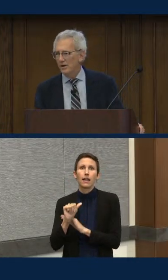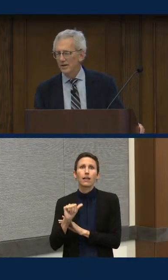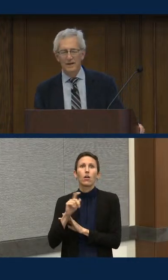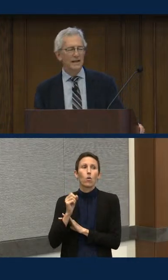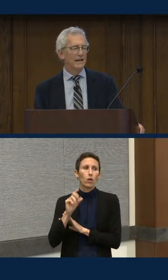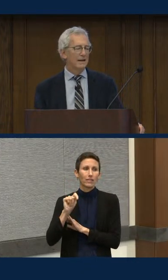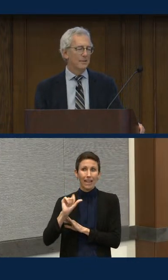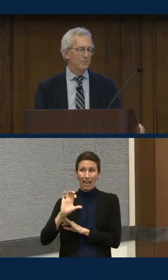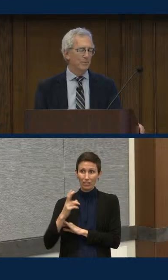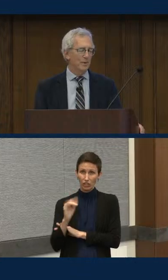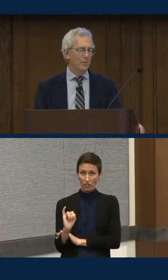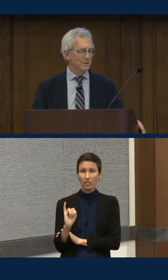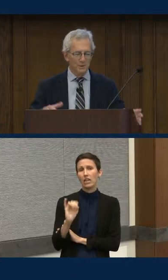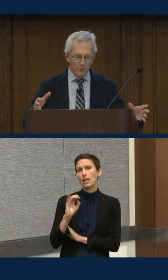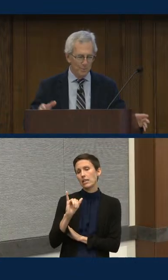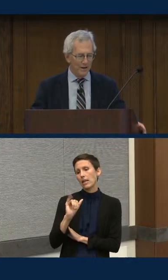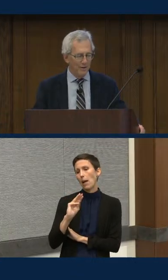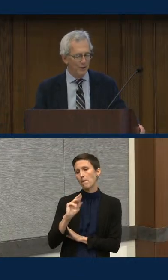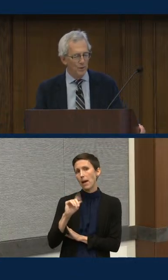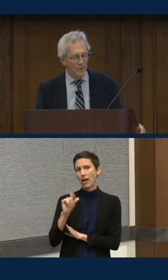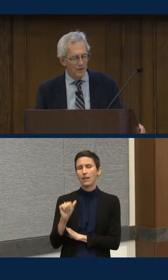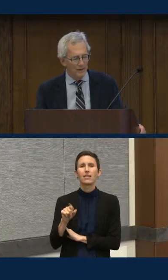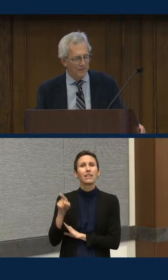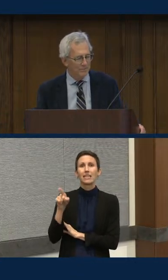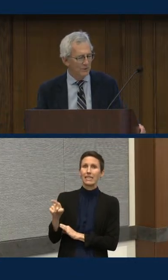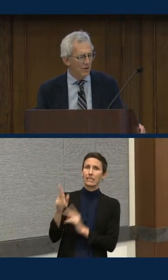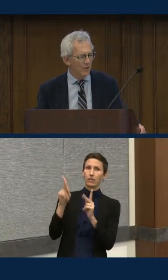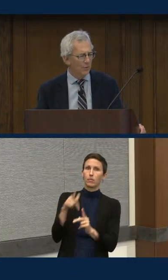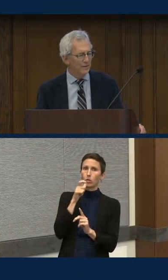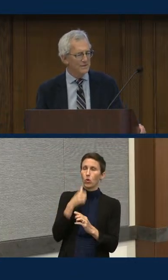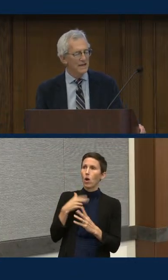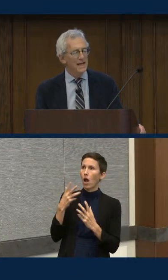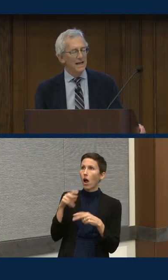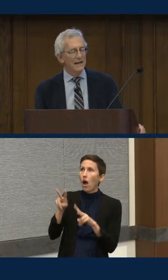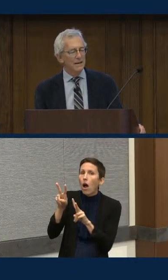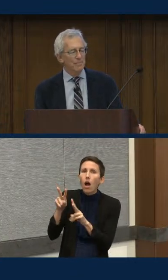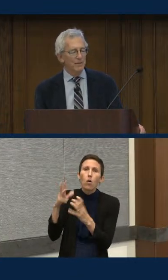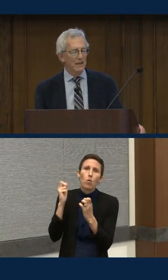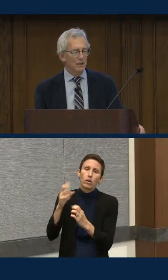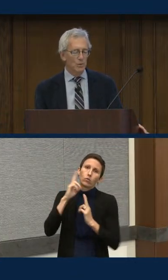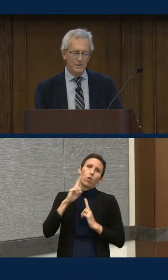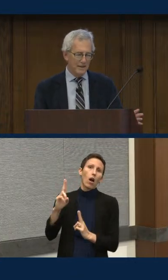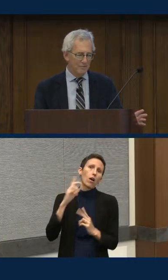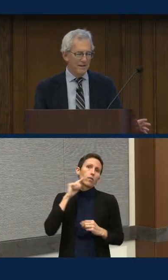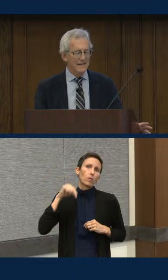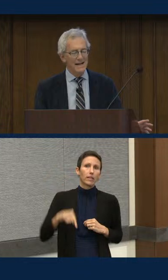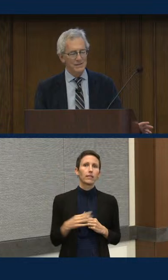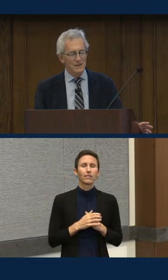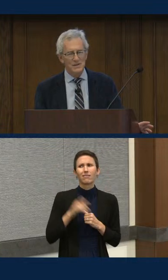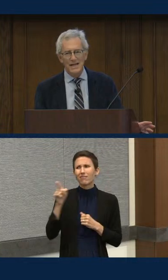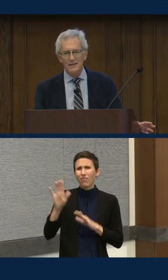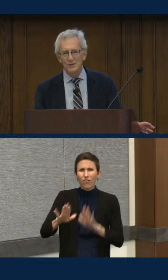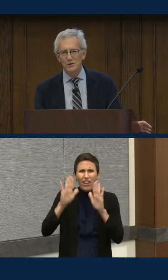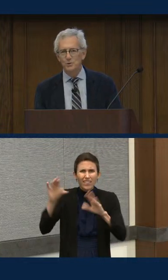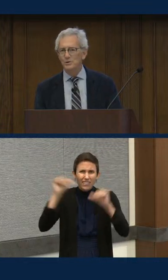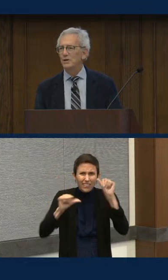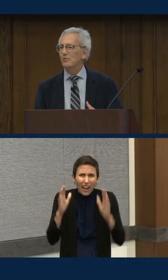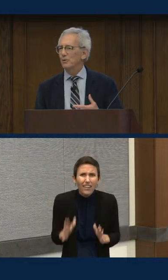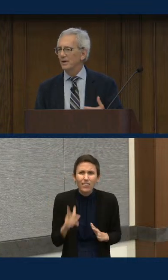was the luminary I wanted to honor with this. He was a